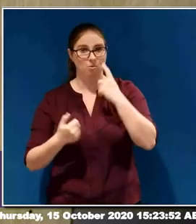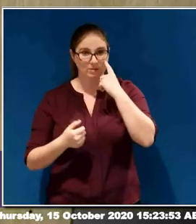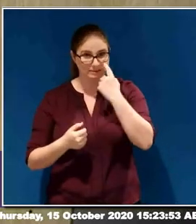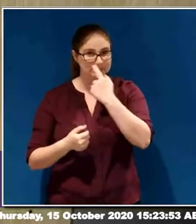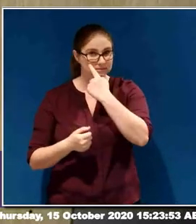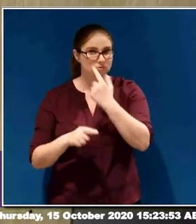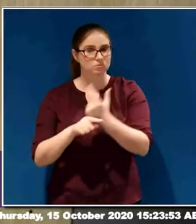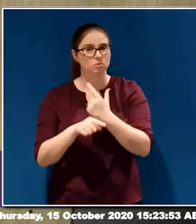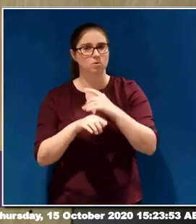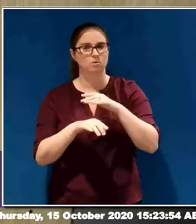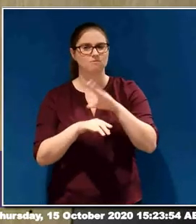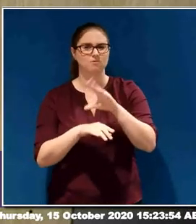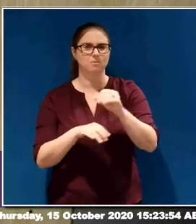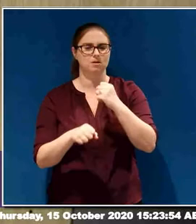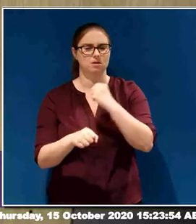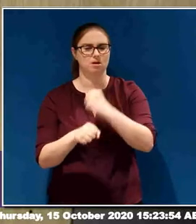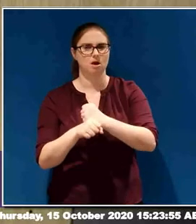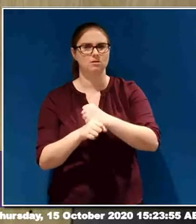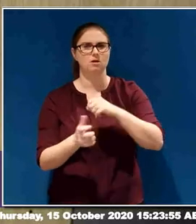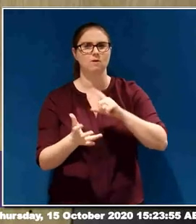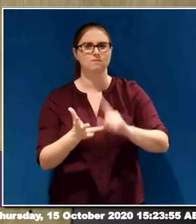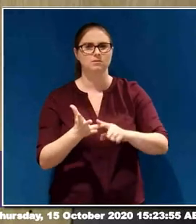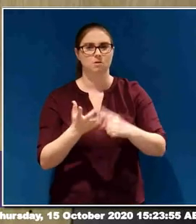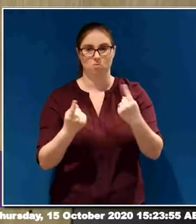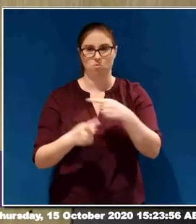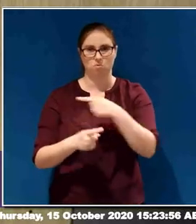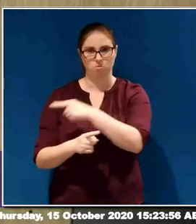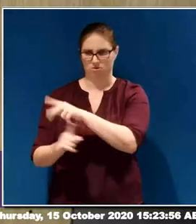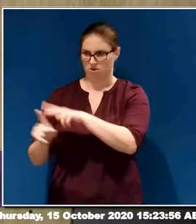Those are students in the grey zone, and that can happen either because